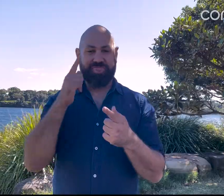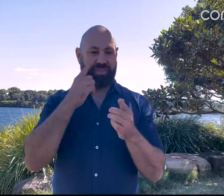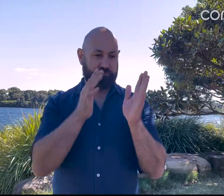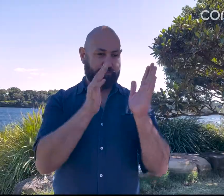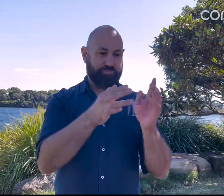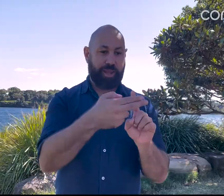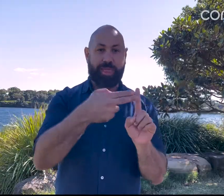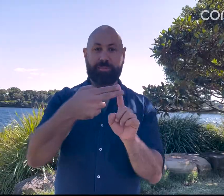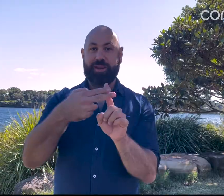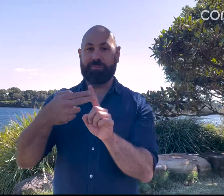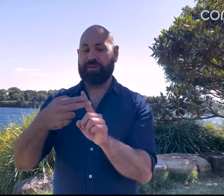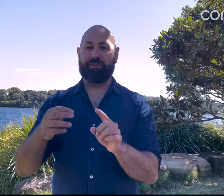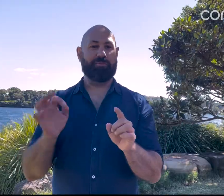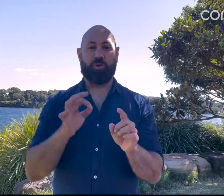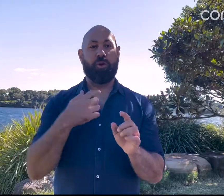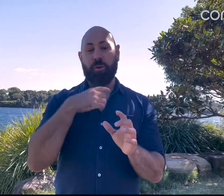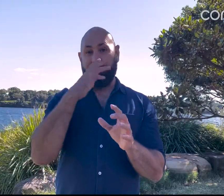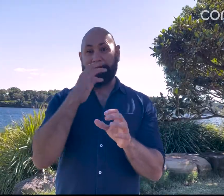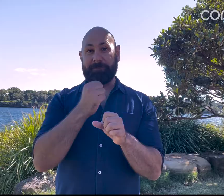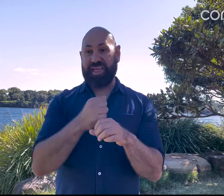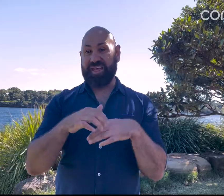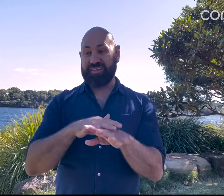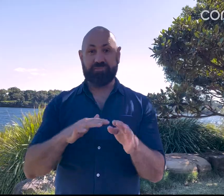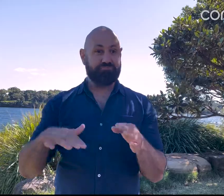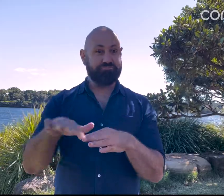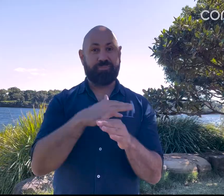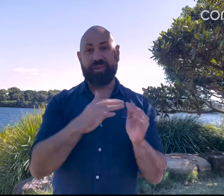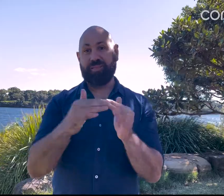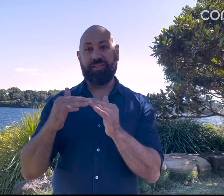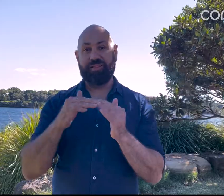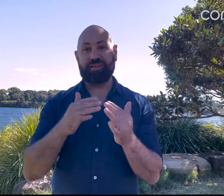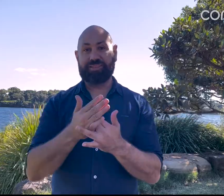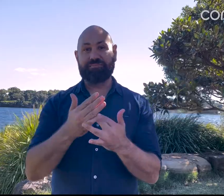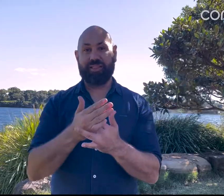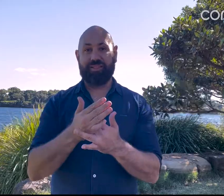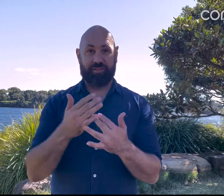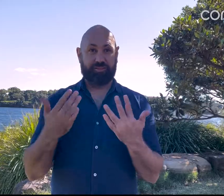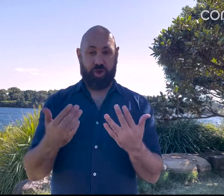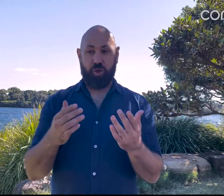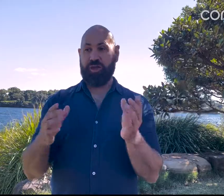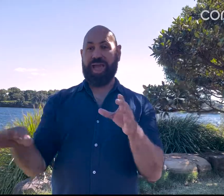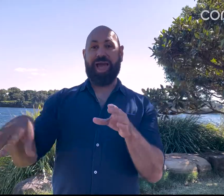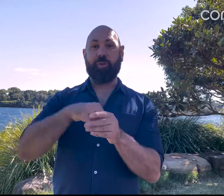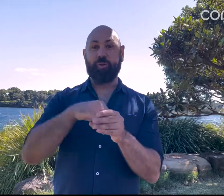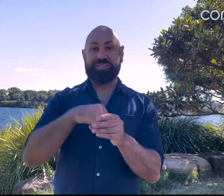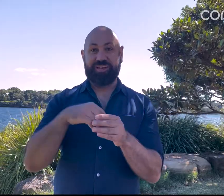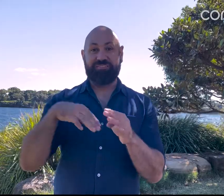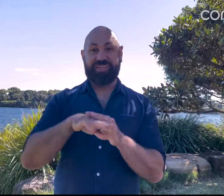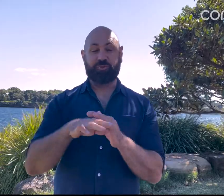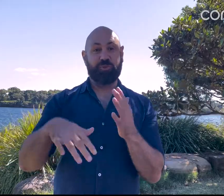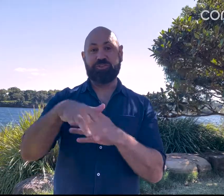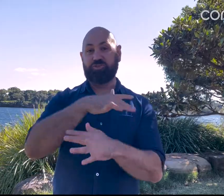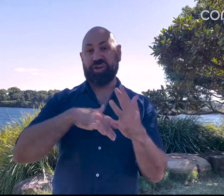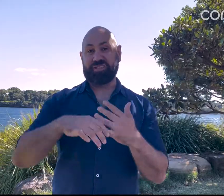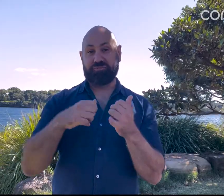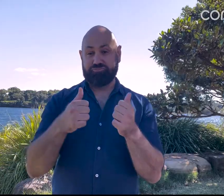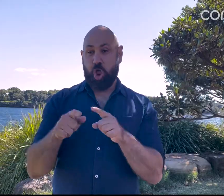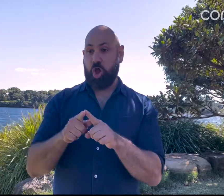It is not about “labelling” people but making sure we have equal access and being fully included in society.